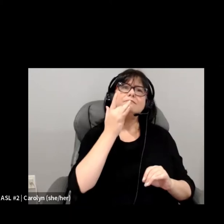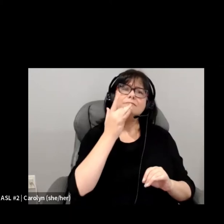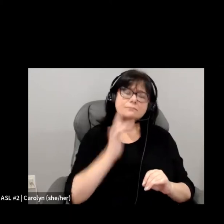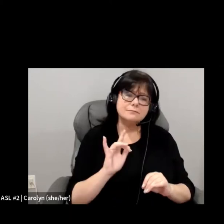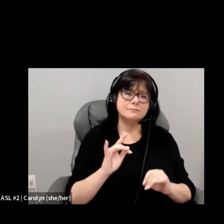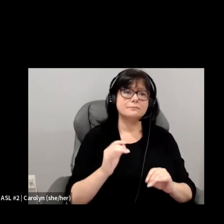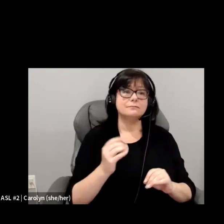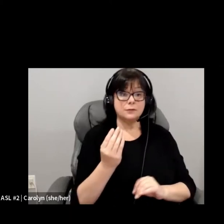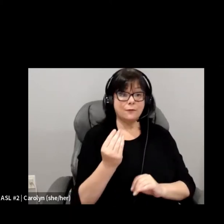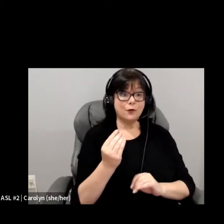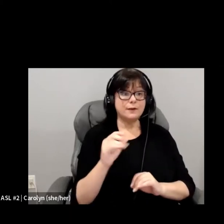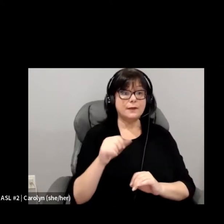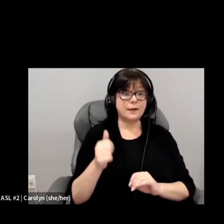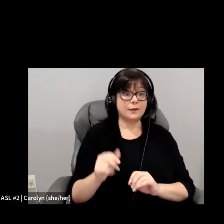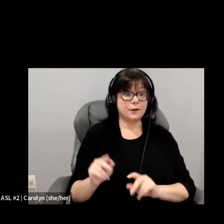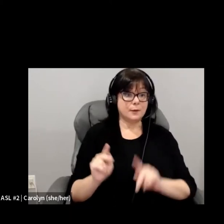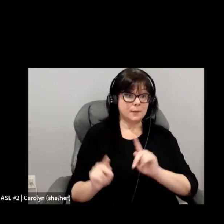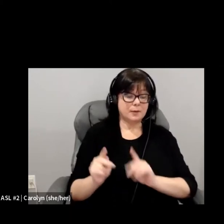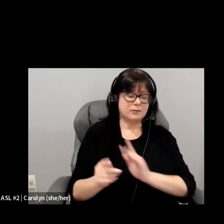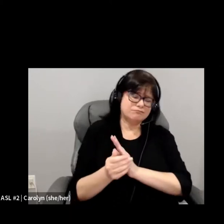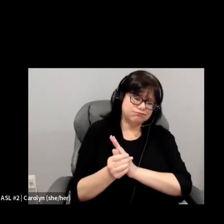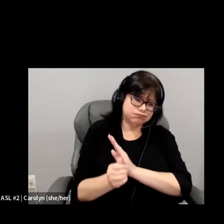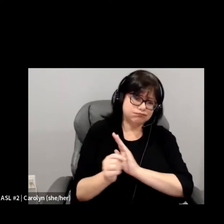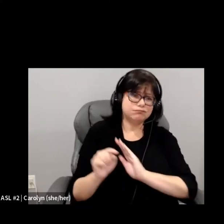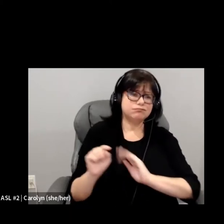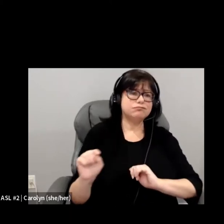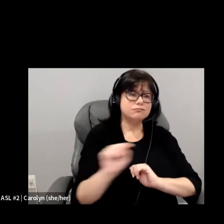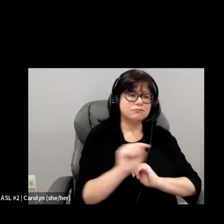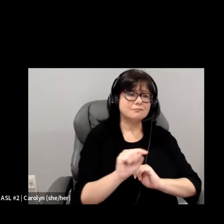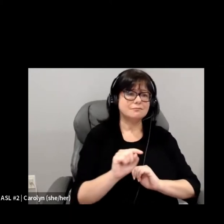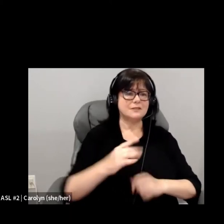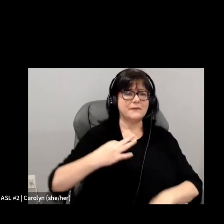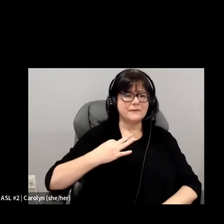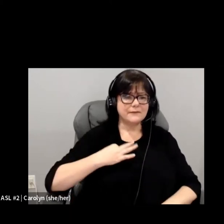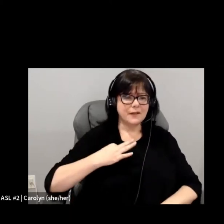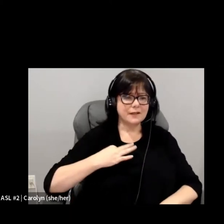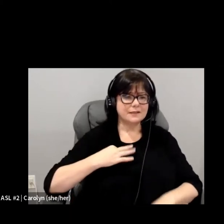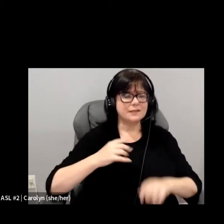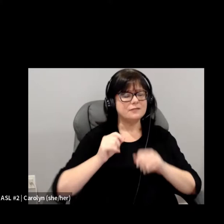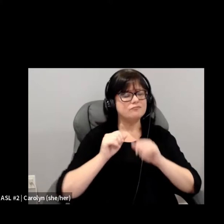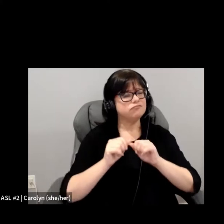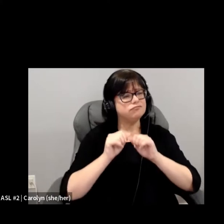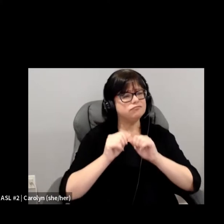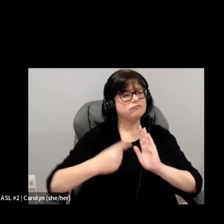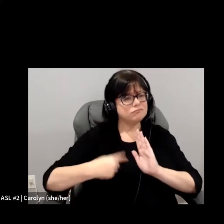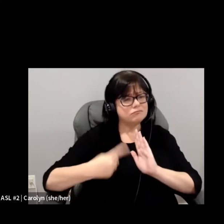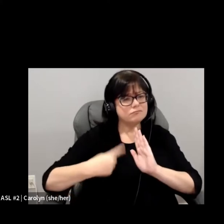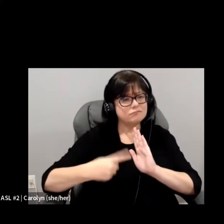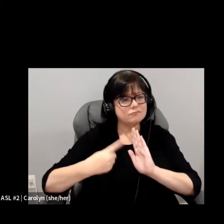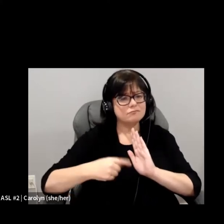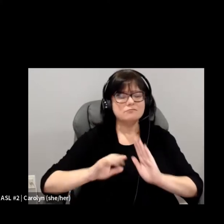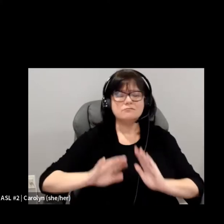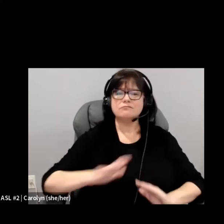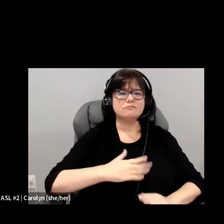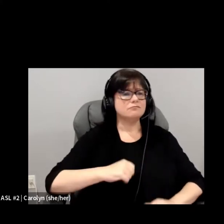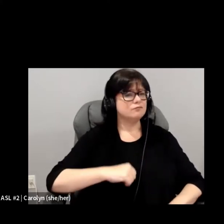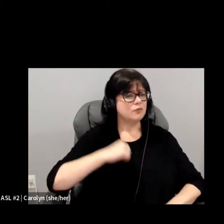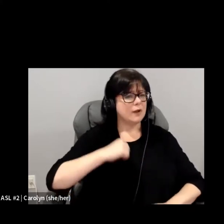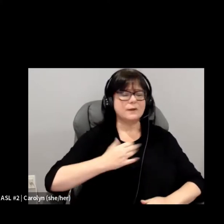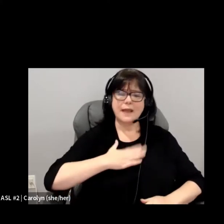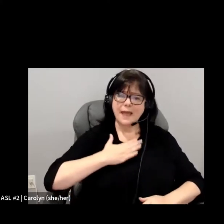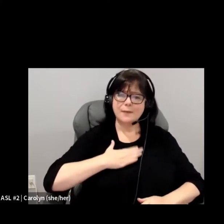VOLUNTEERS WHO REPRESENT THE INTERESTS OF THE DISABILITY COMMUNITY ON THE BOARD TIRELESSLY.